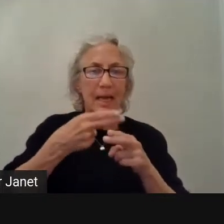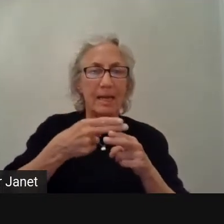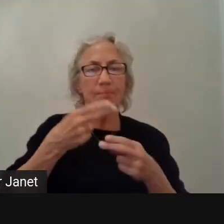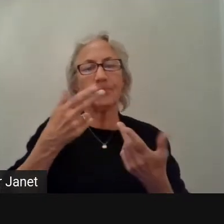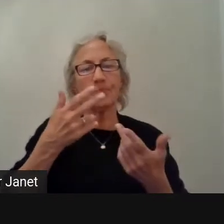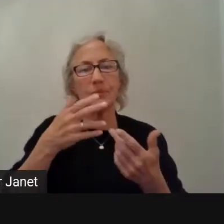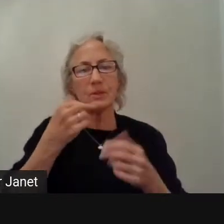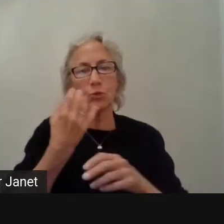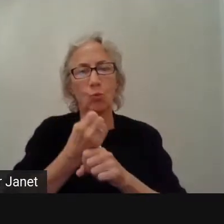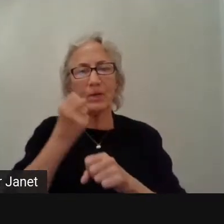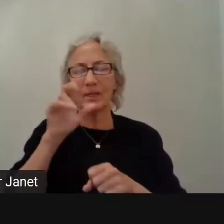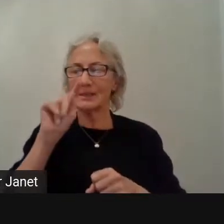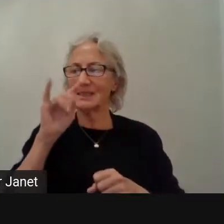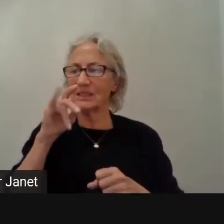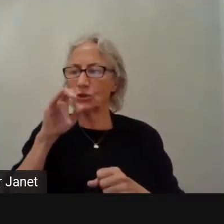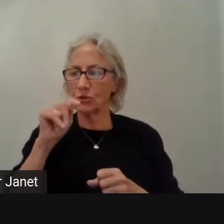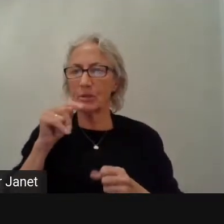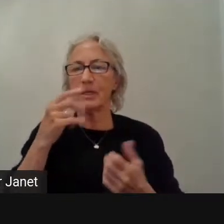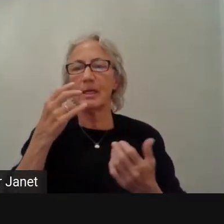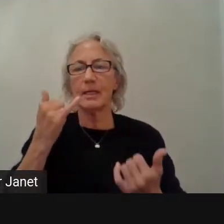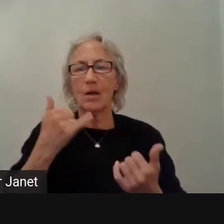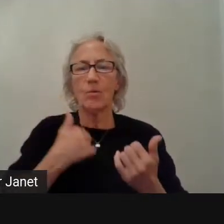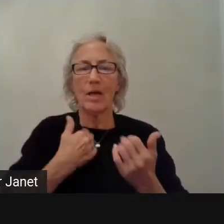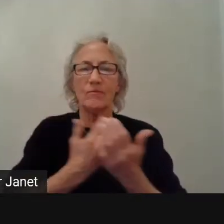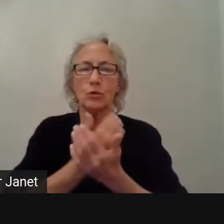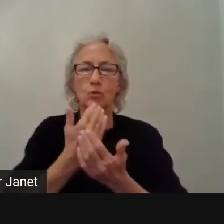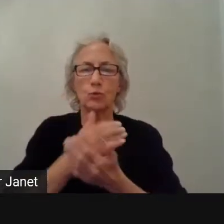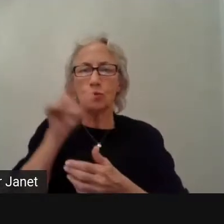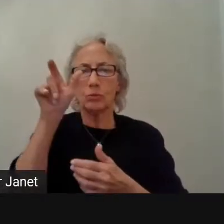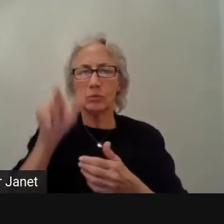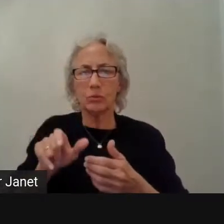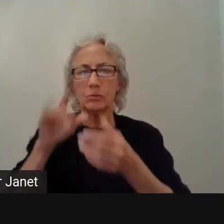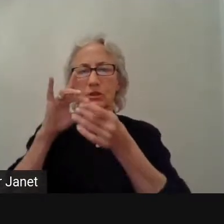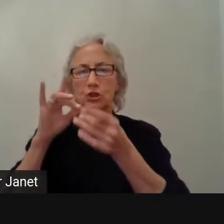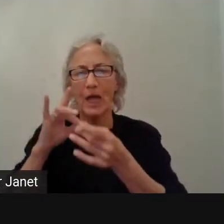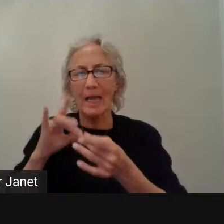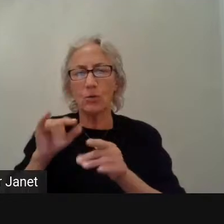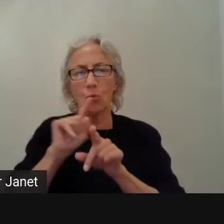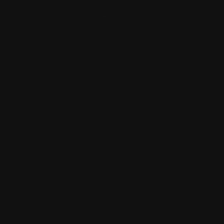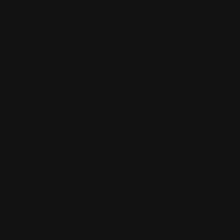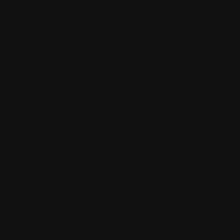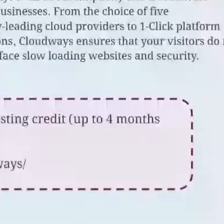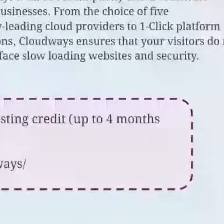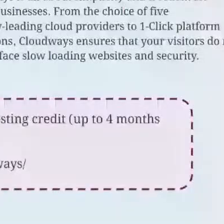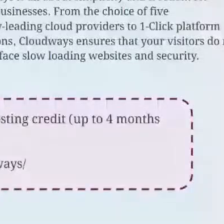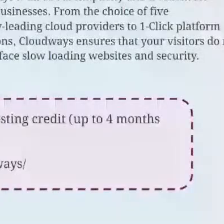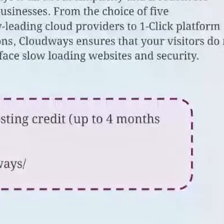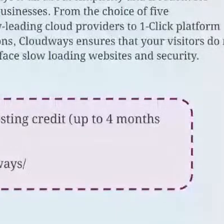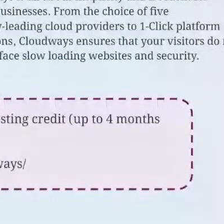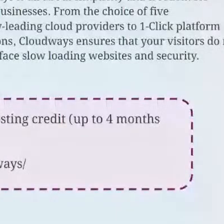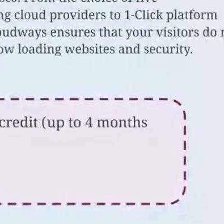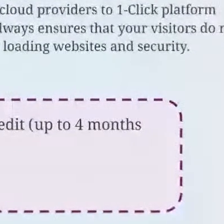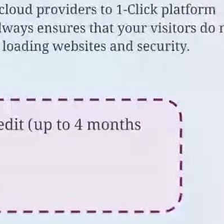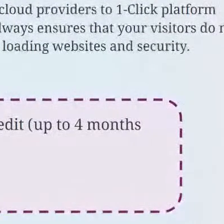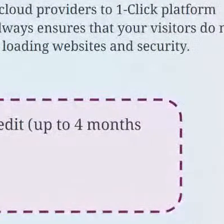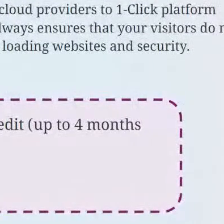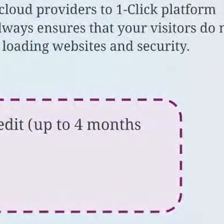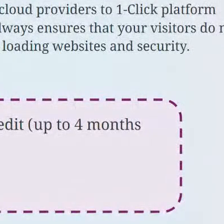page to grab Achuel slag and enter to win prizes. Will reset the chat and there'll be no chat available to you for the